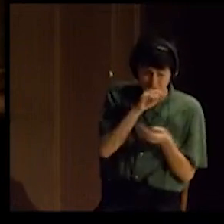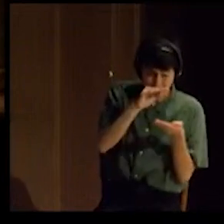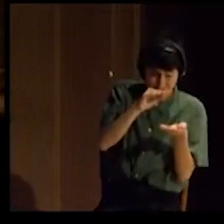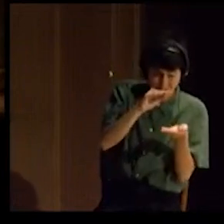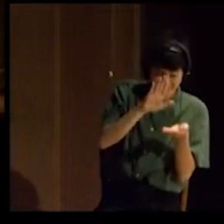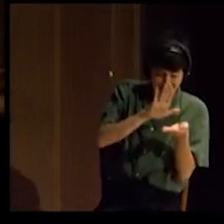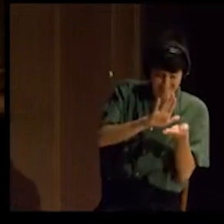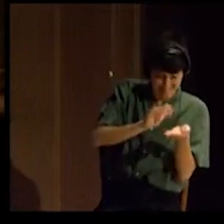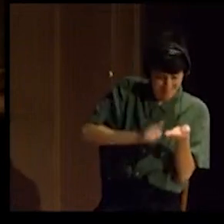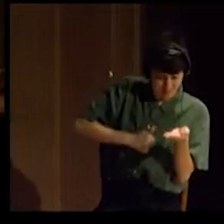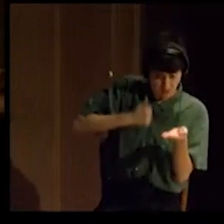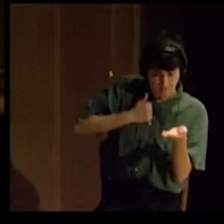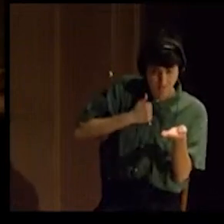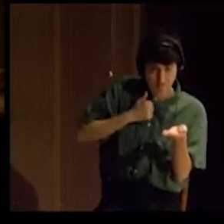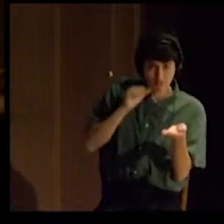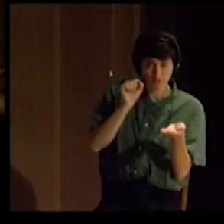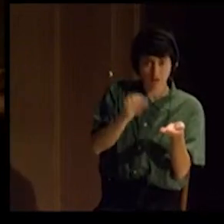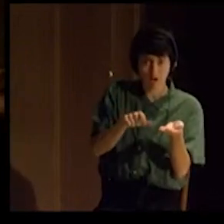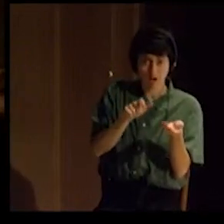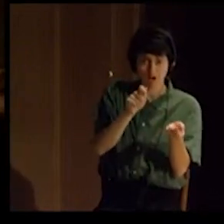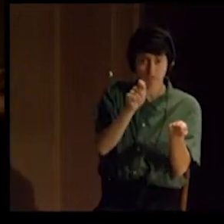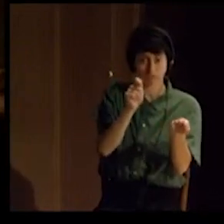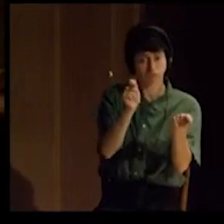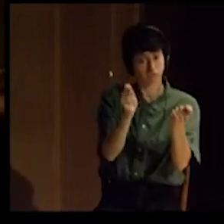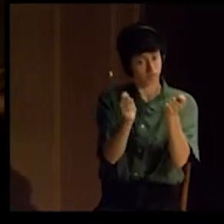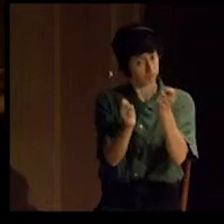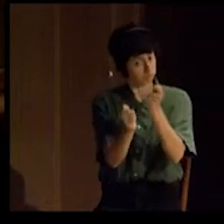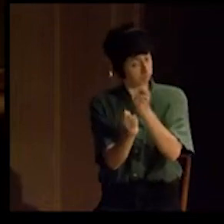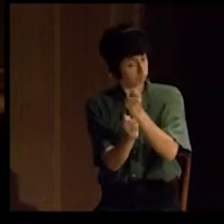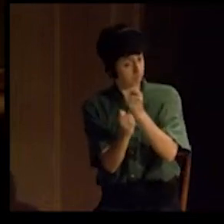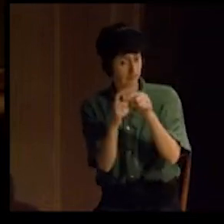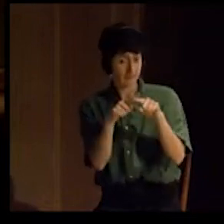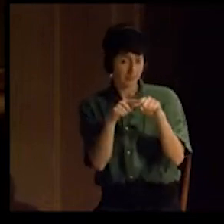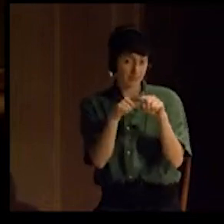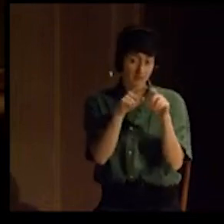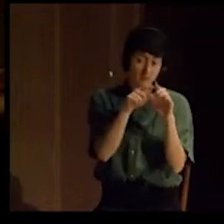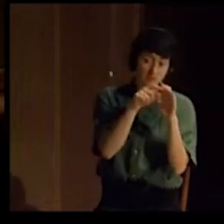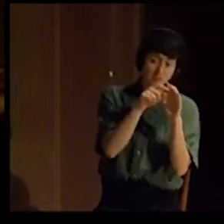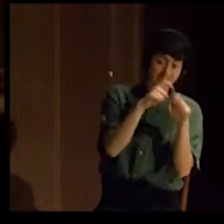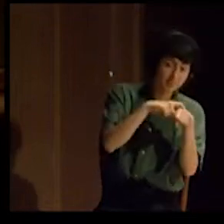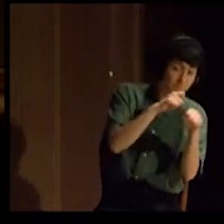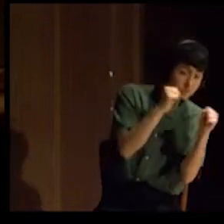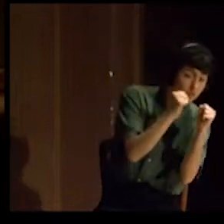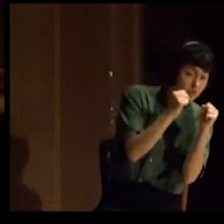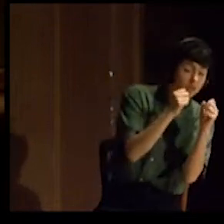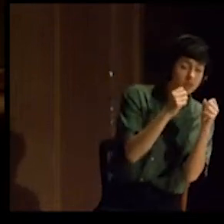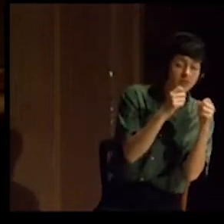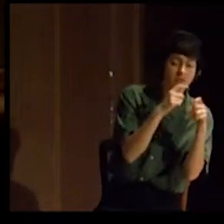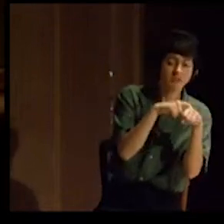would those feathers potentially change seasonally? That's a great question, and there is some research